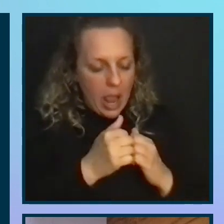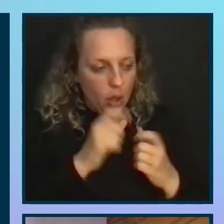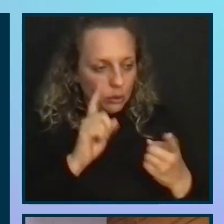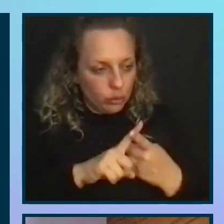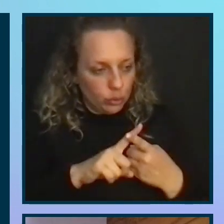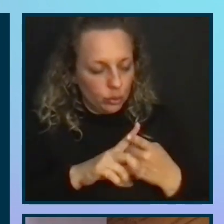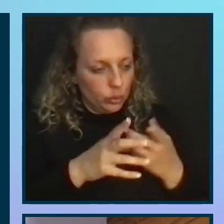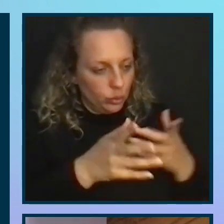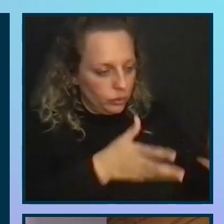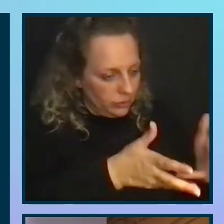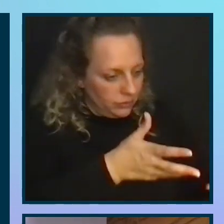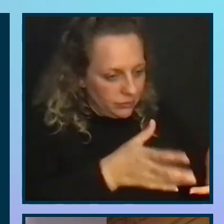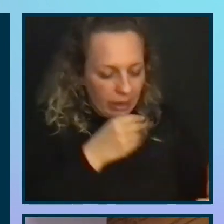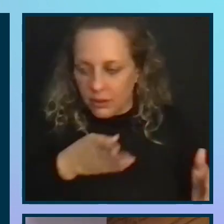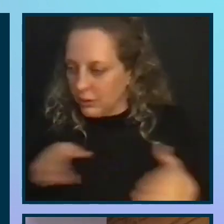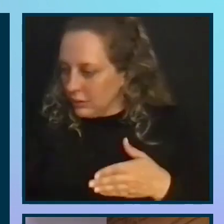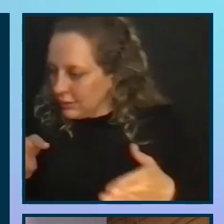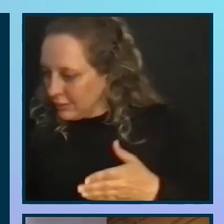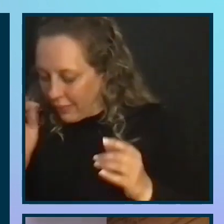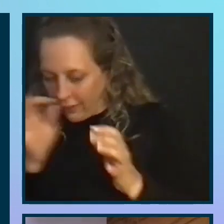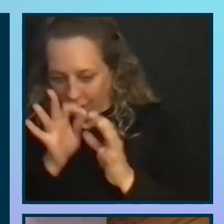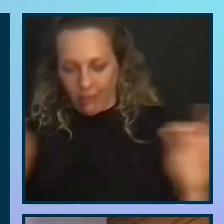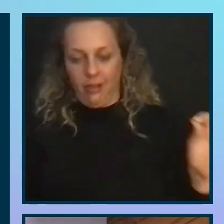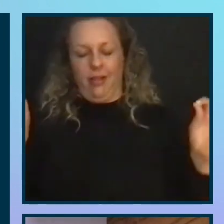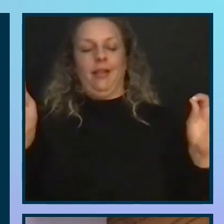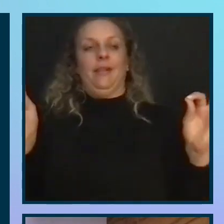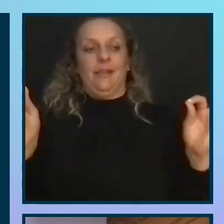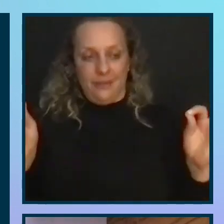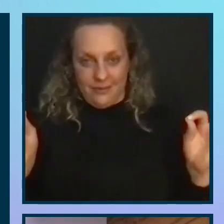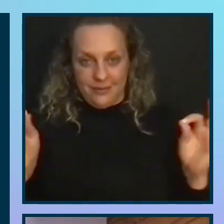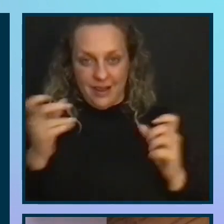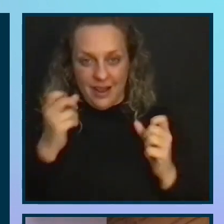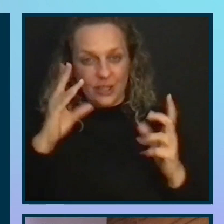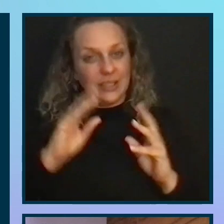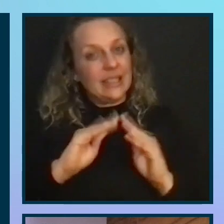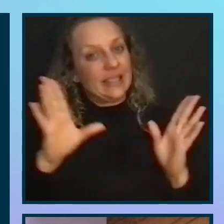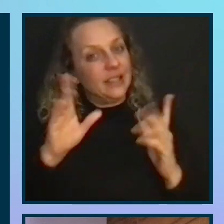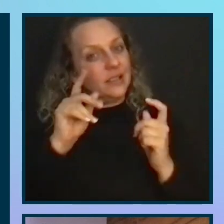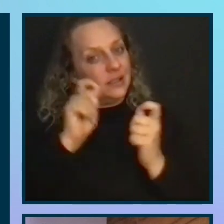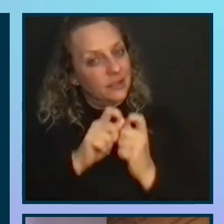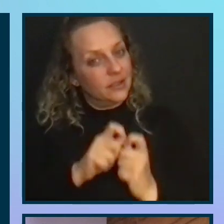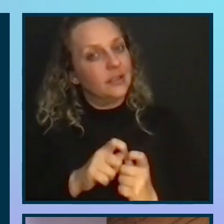Again, accessibility, clear content and clear guidelines helps in enormously there.